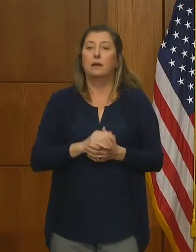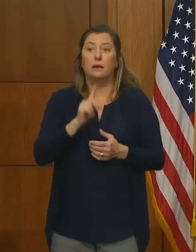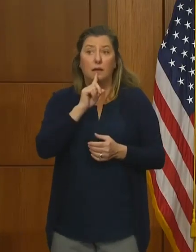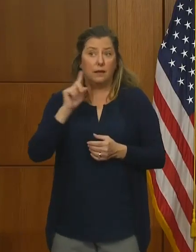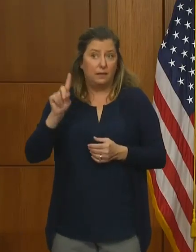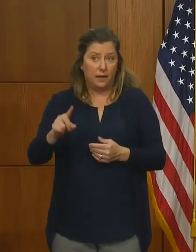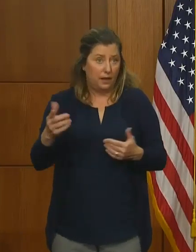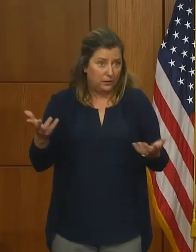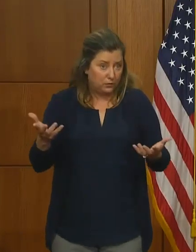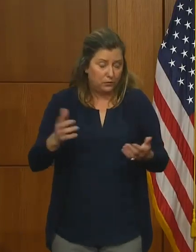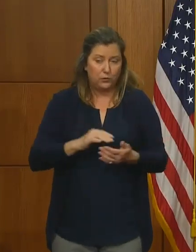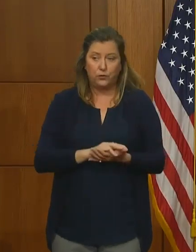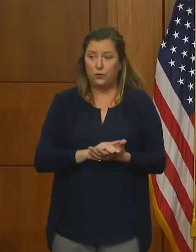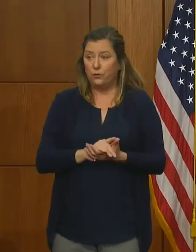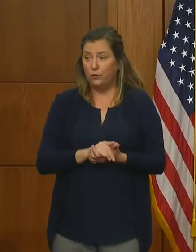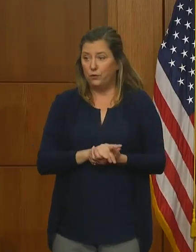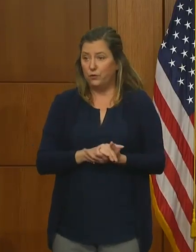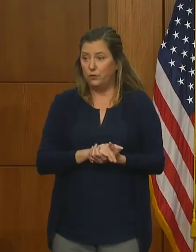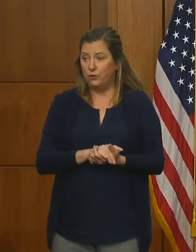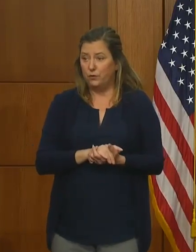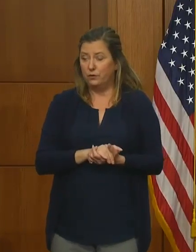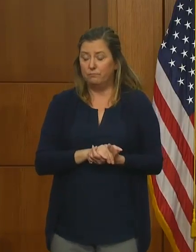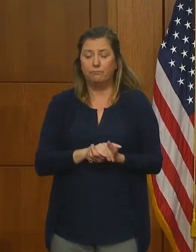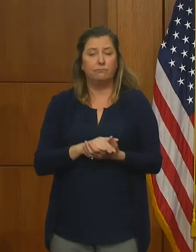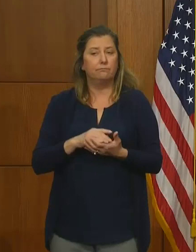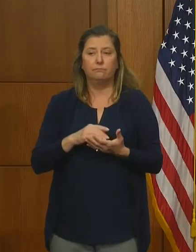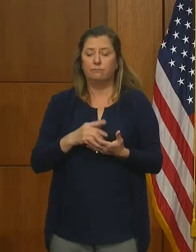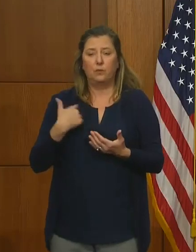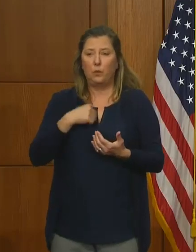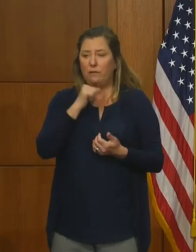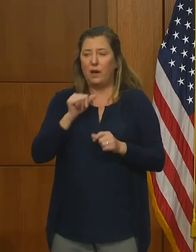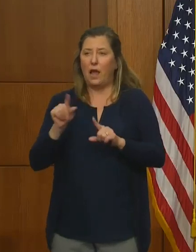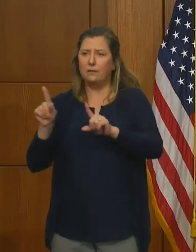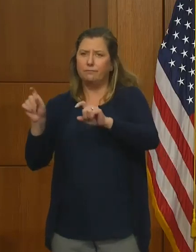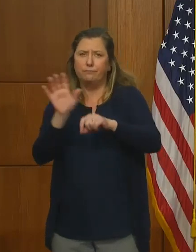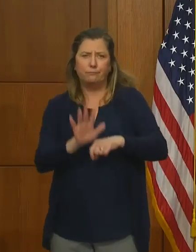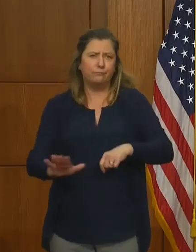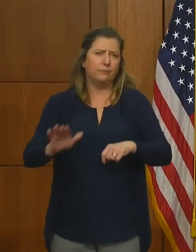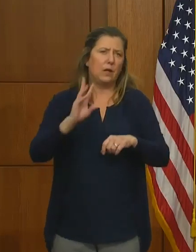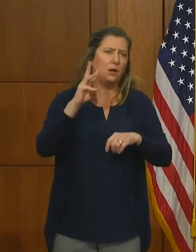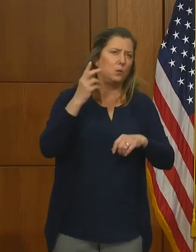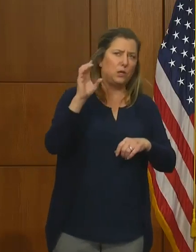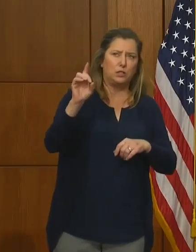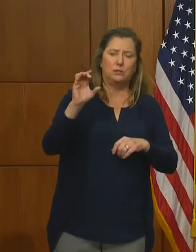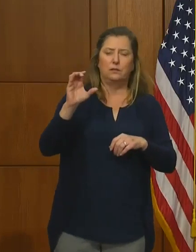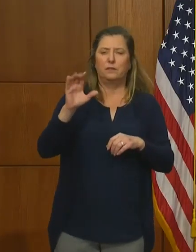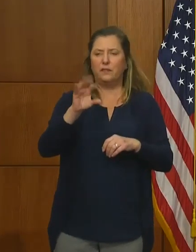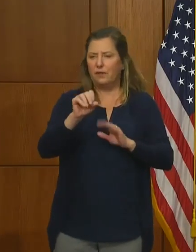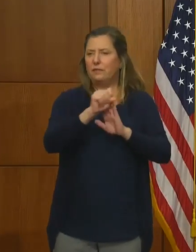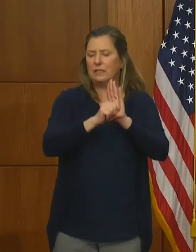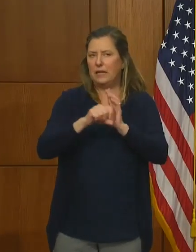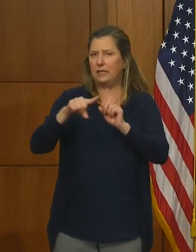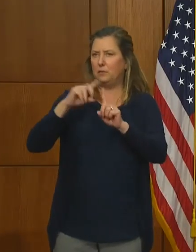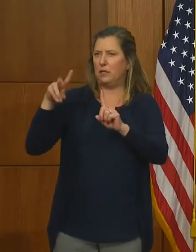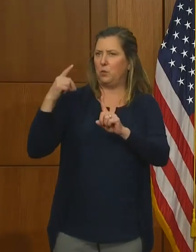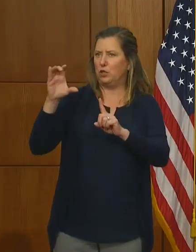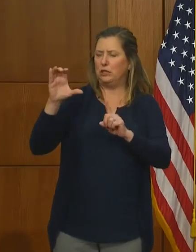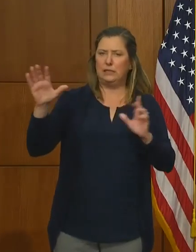CAROLINA FOR A LOT OF THEIR THEIR TIME AND THE ANSWERS WE HAVEN'T DONE A SURVEY OF THE